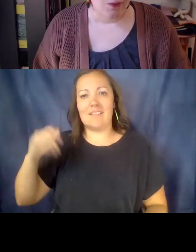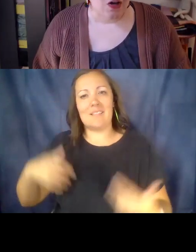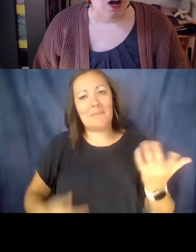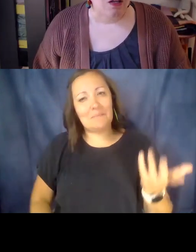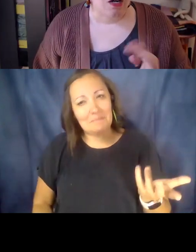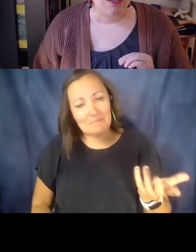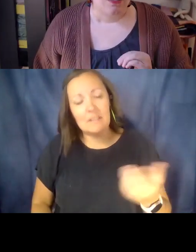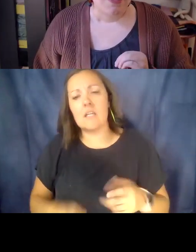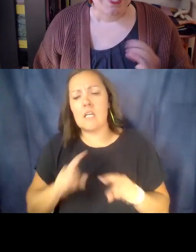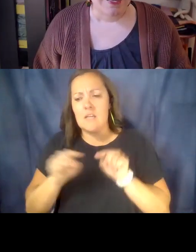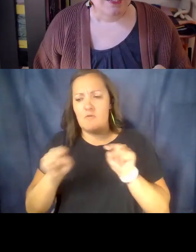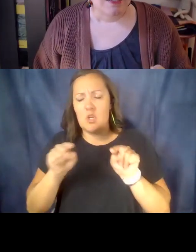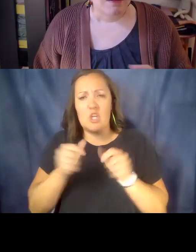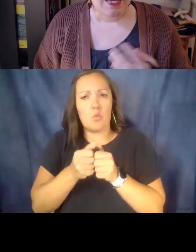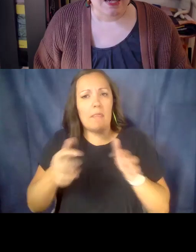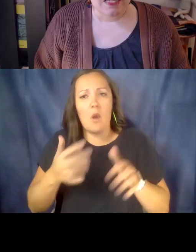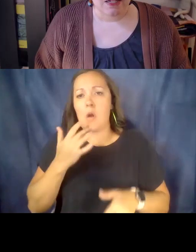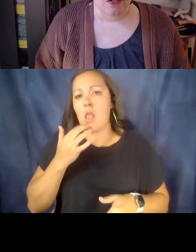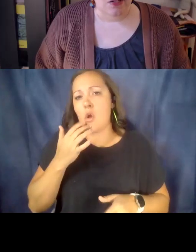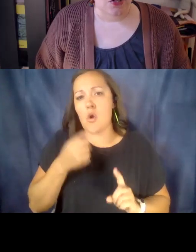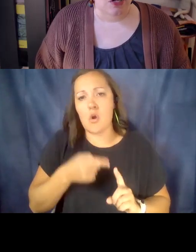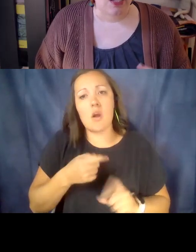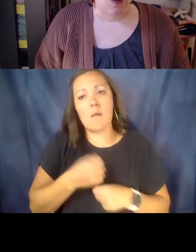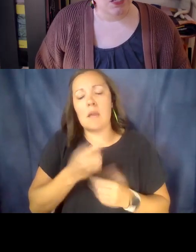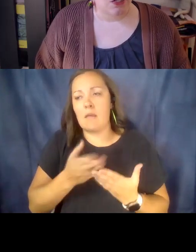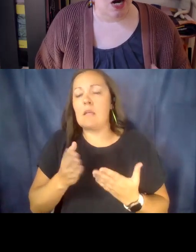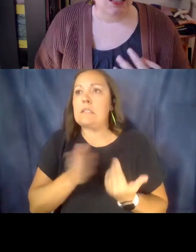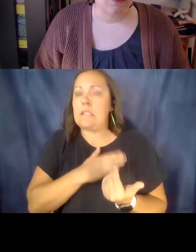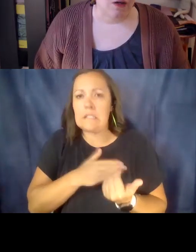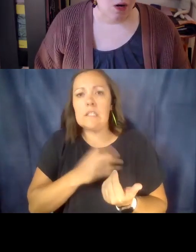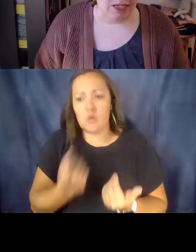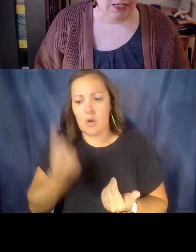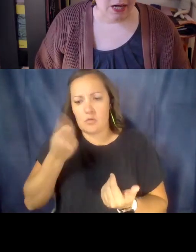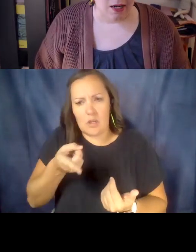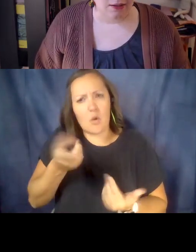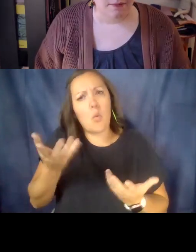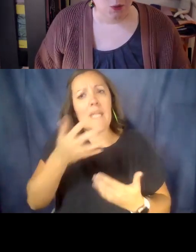with a out color and making it easy to discern what is interactive and what is static. Super